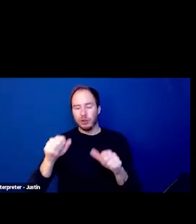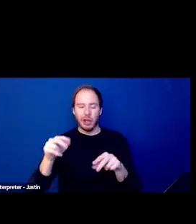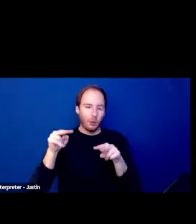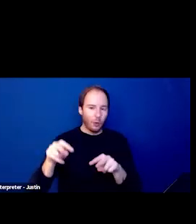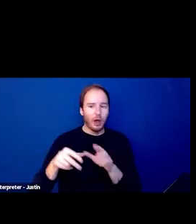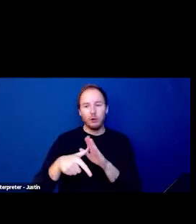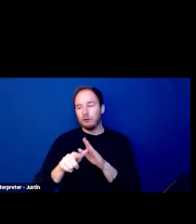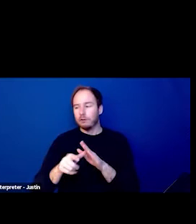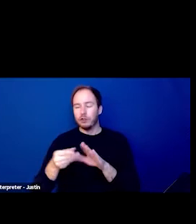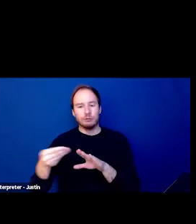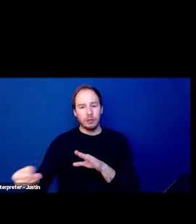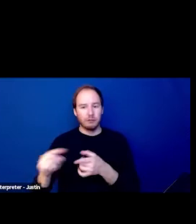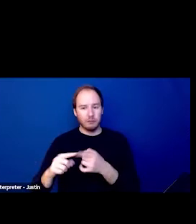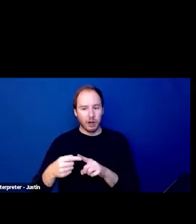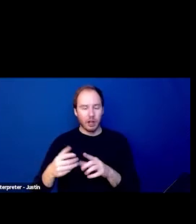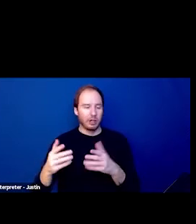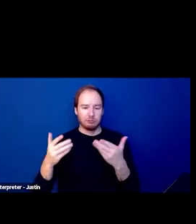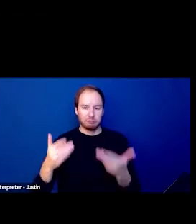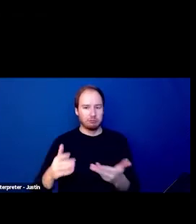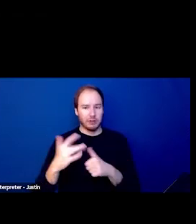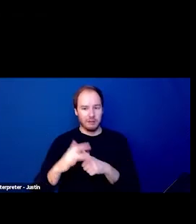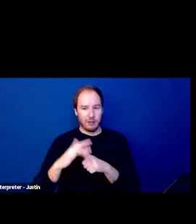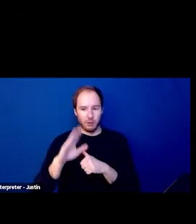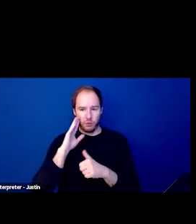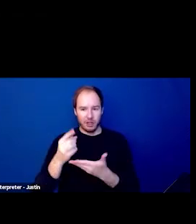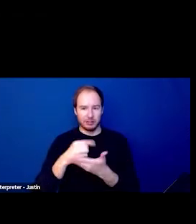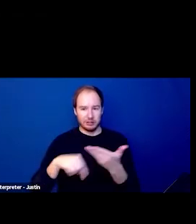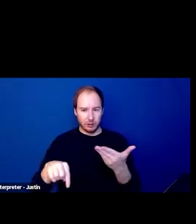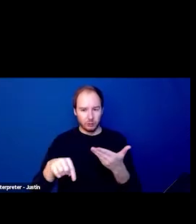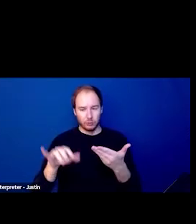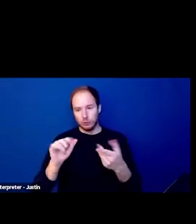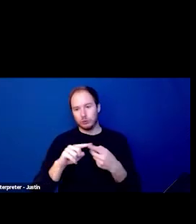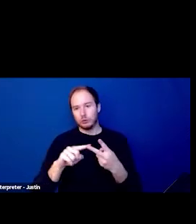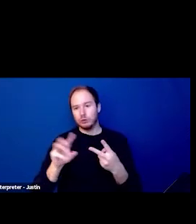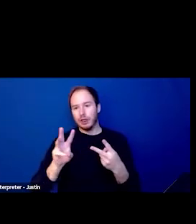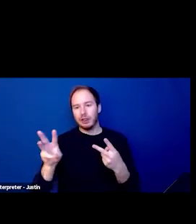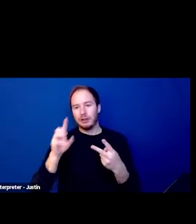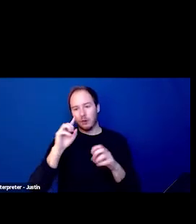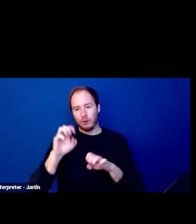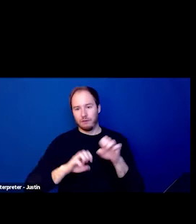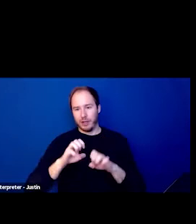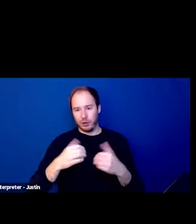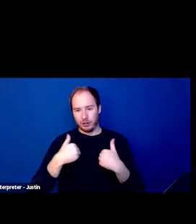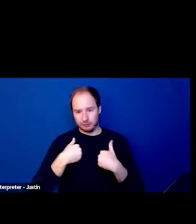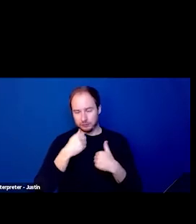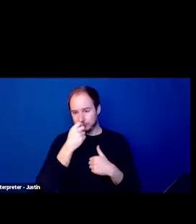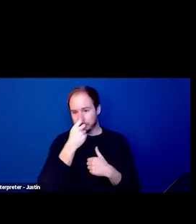that'll be available there for you along with a link to the evaluation. So our evaluation process today